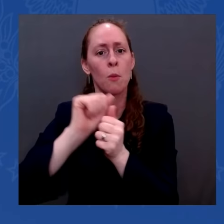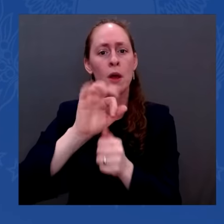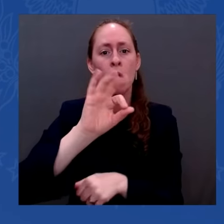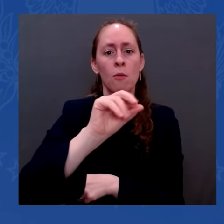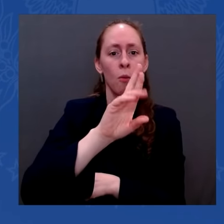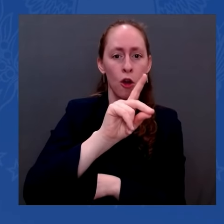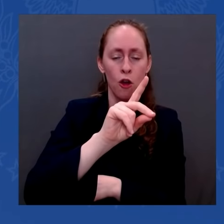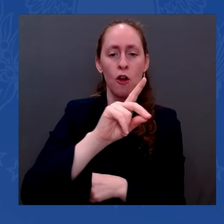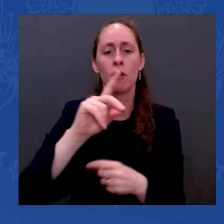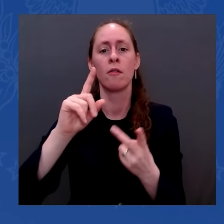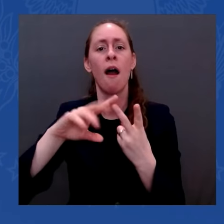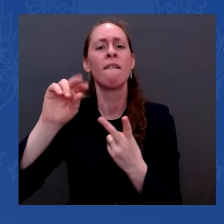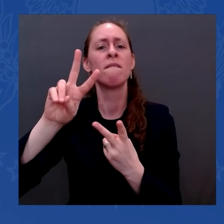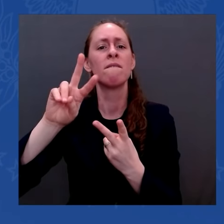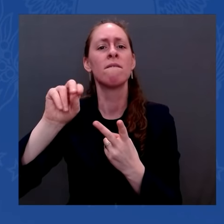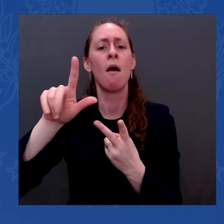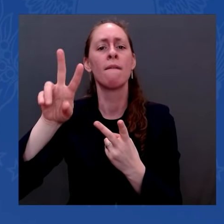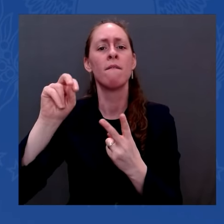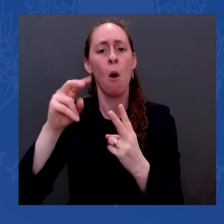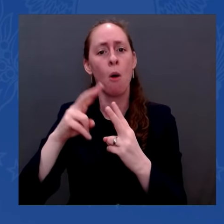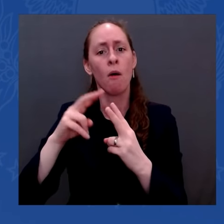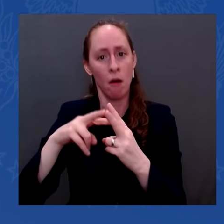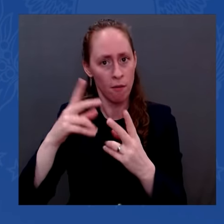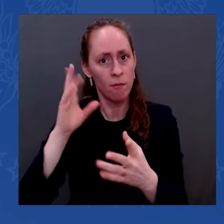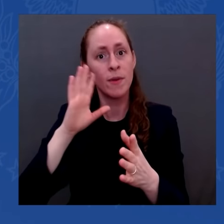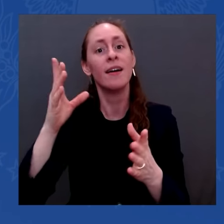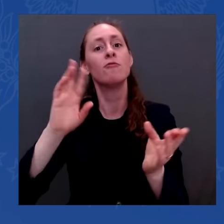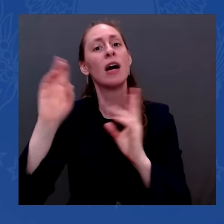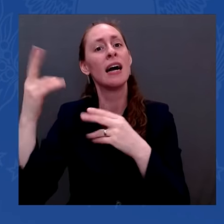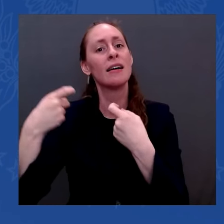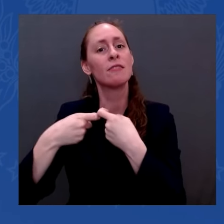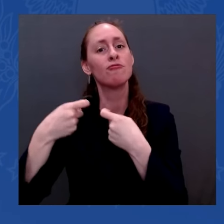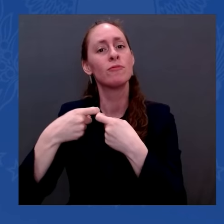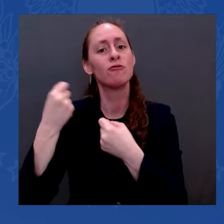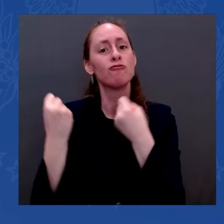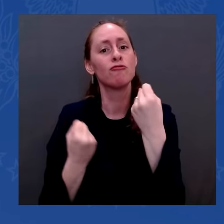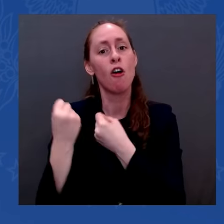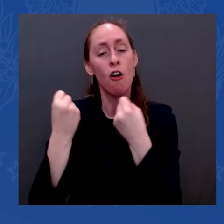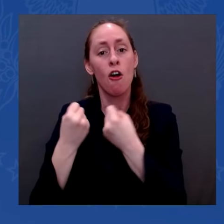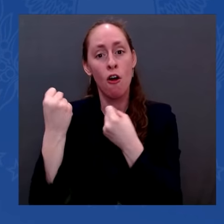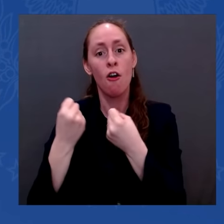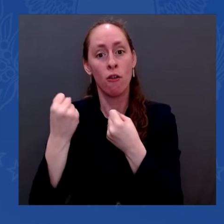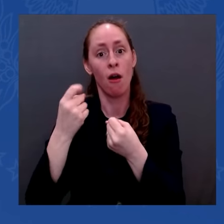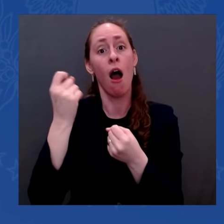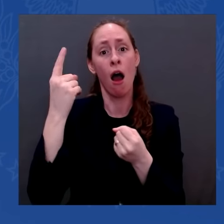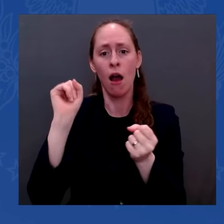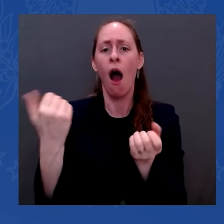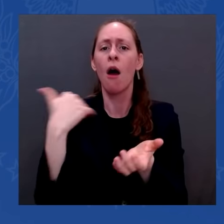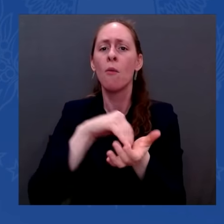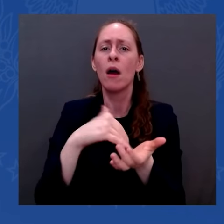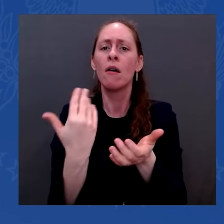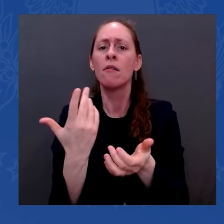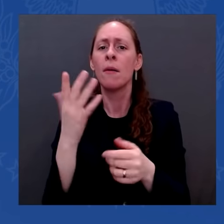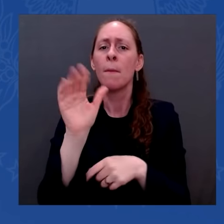taking out the minerals and reprocessing them so they can be used to power electric vehicles, reducing the need for new mining.